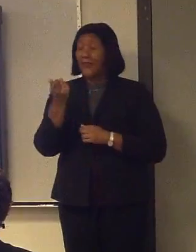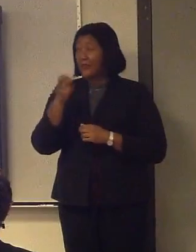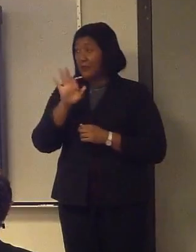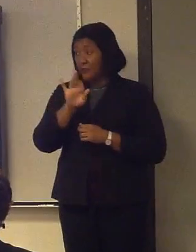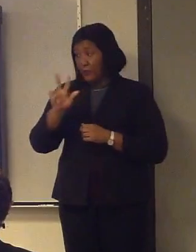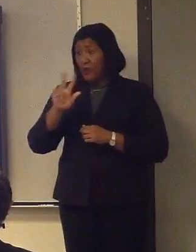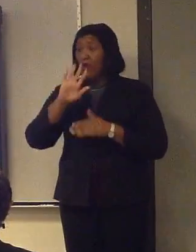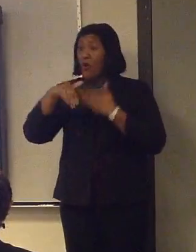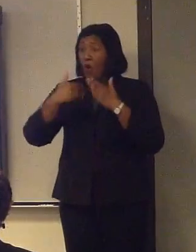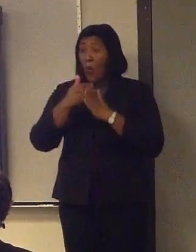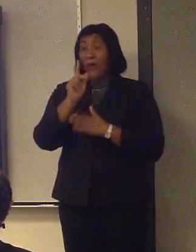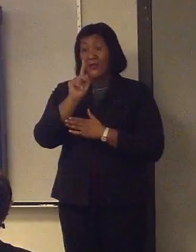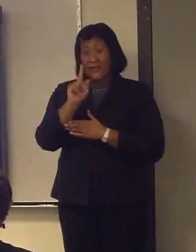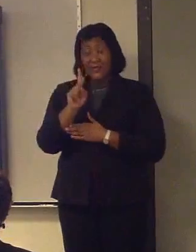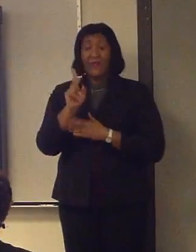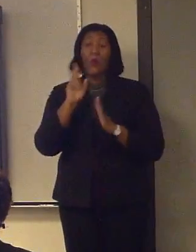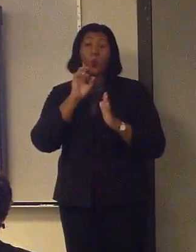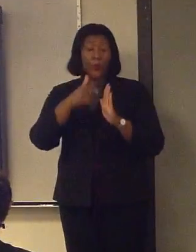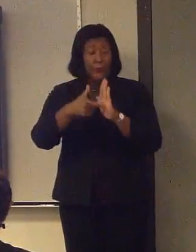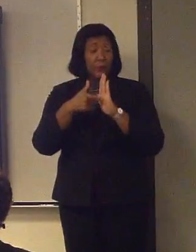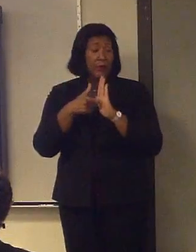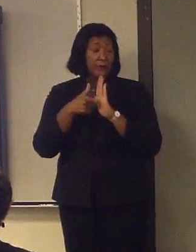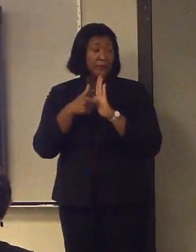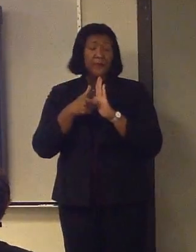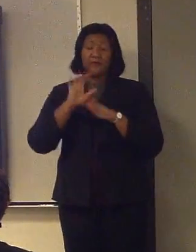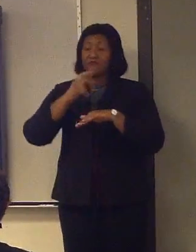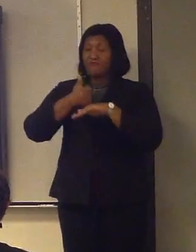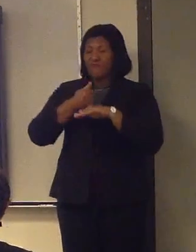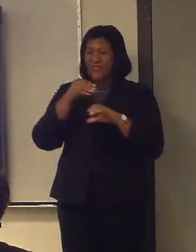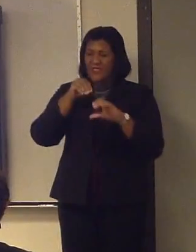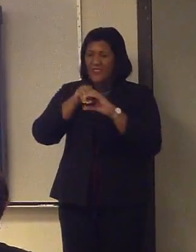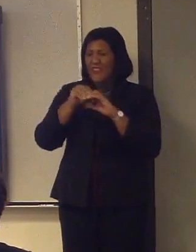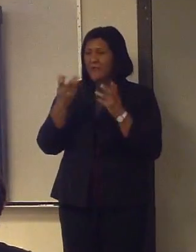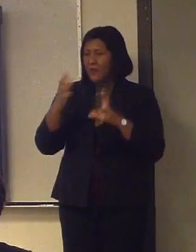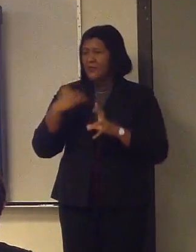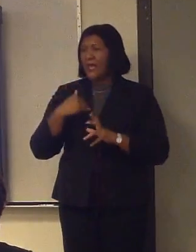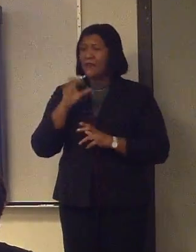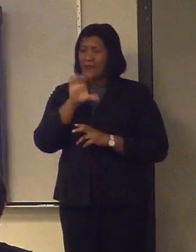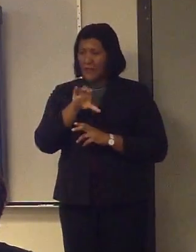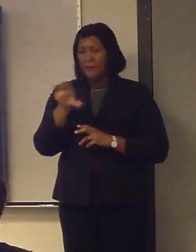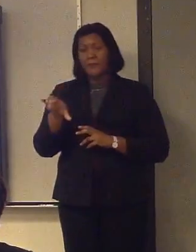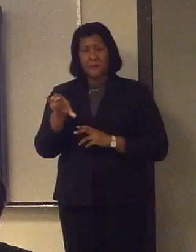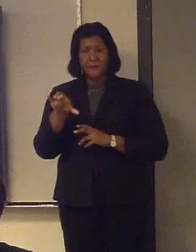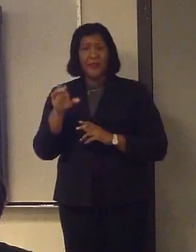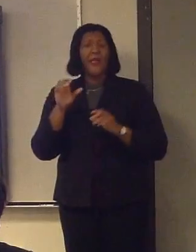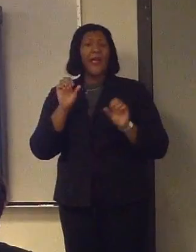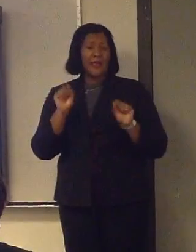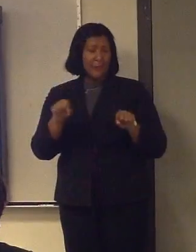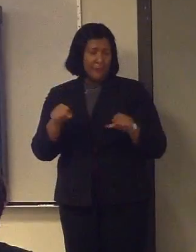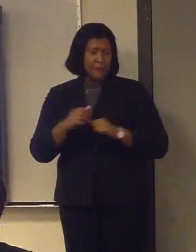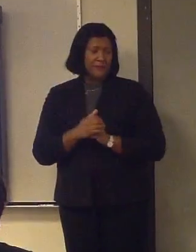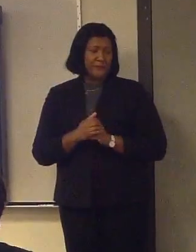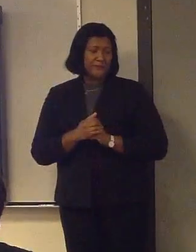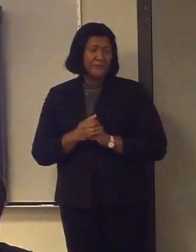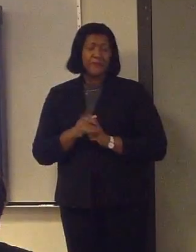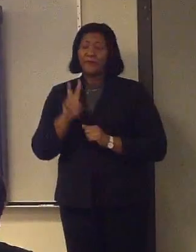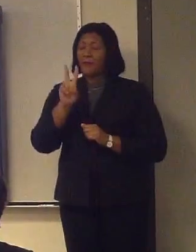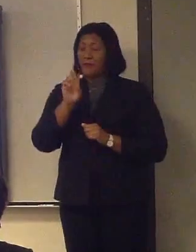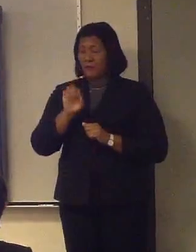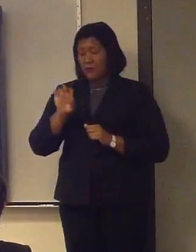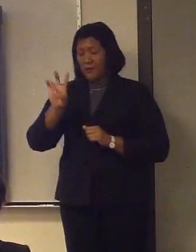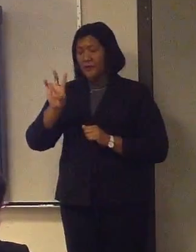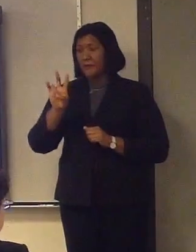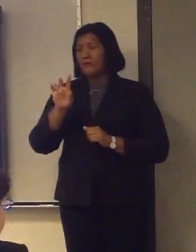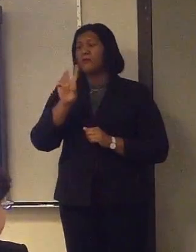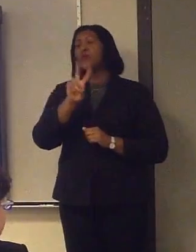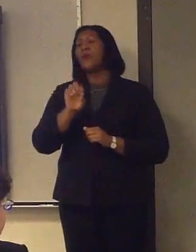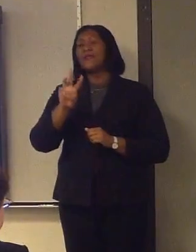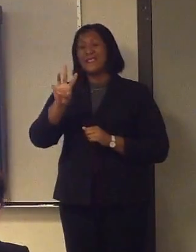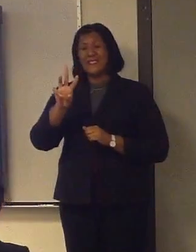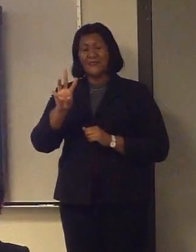all TV sets required to have built in captioning capability. And in 2006, all TV stations were